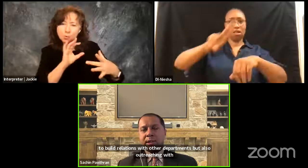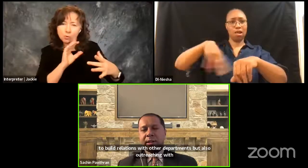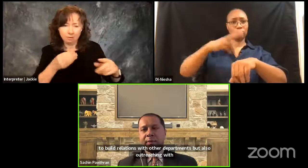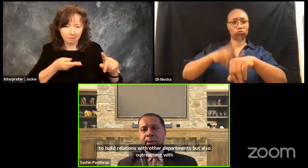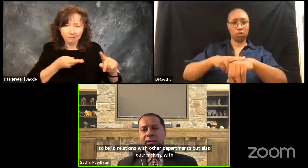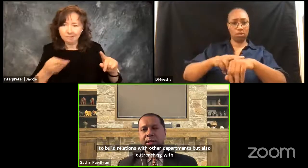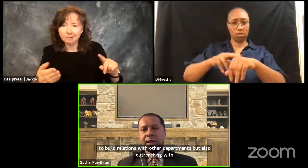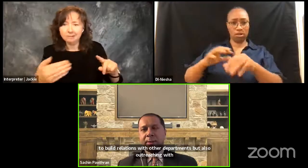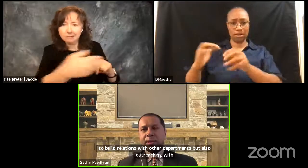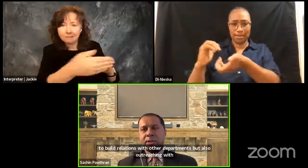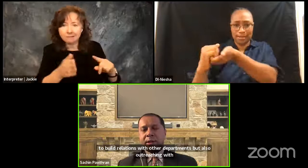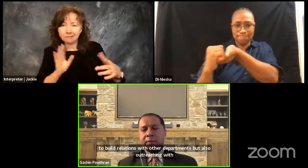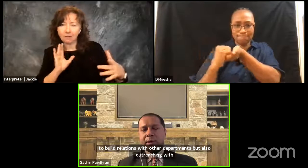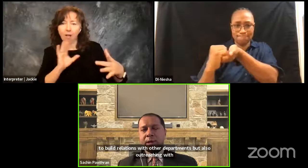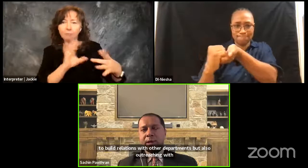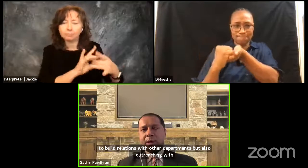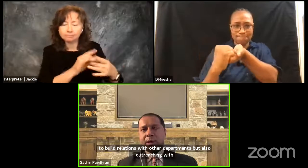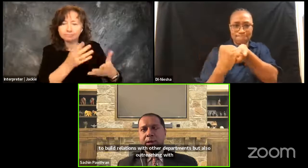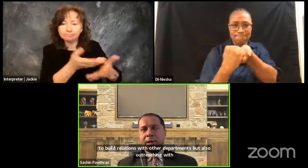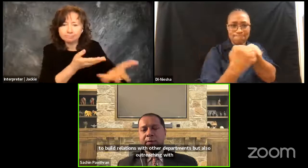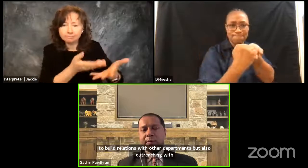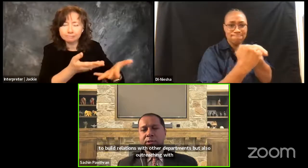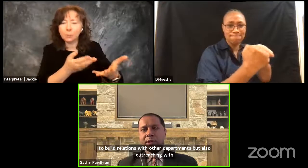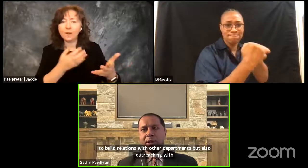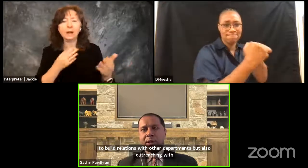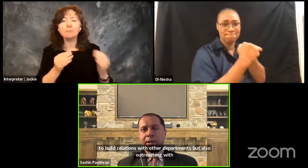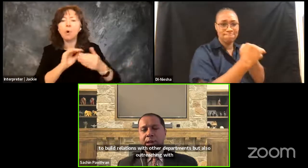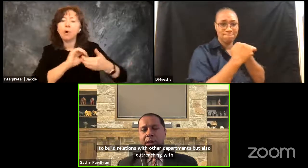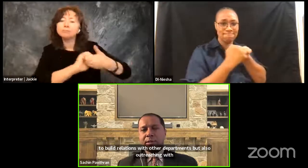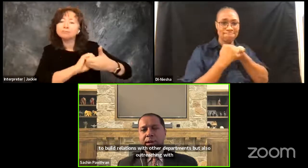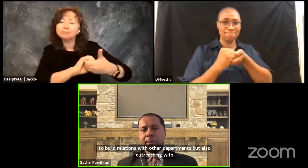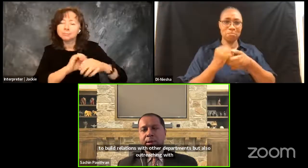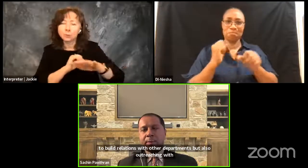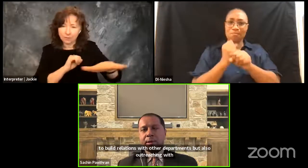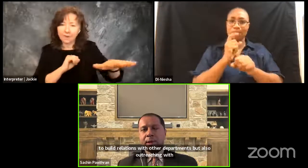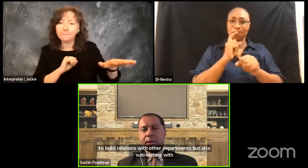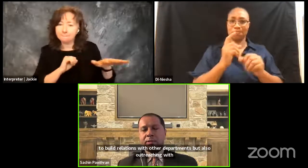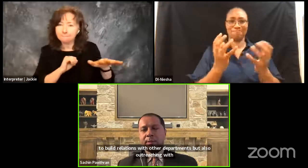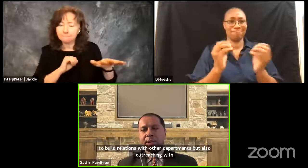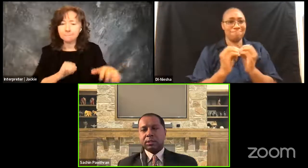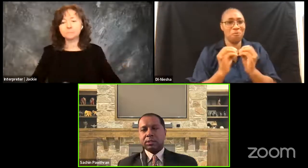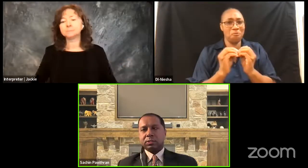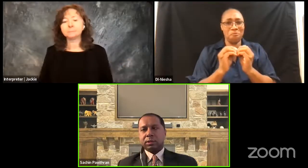and information can be shared with individuals in the tribal community, tribal nation, so